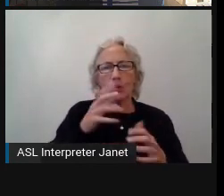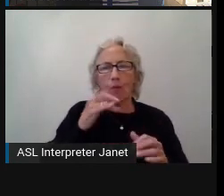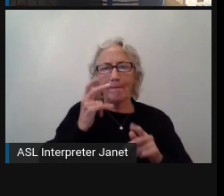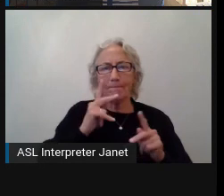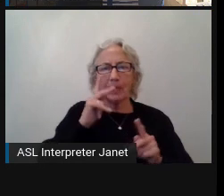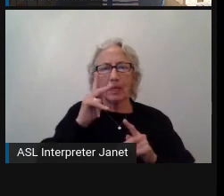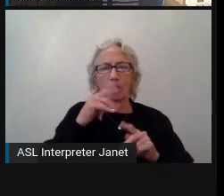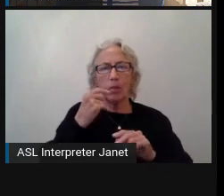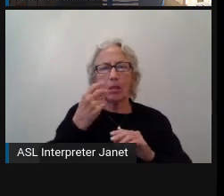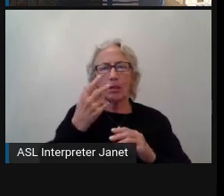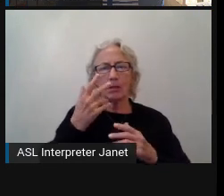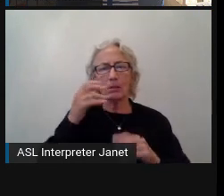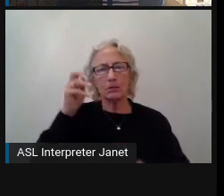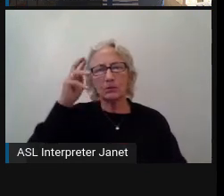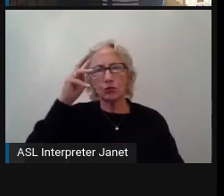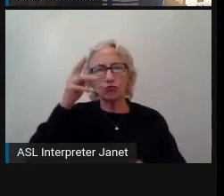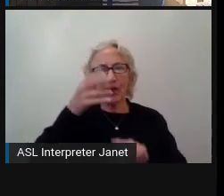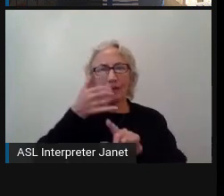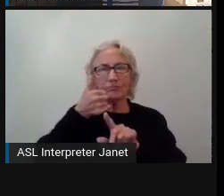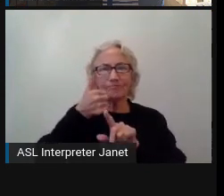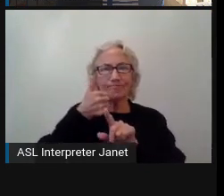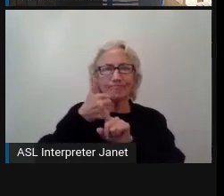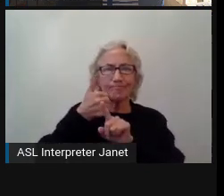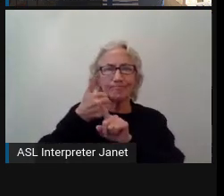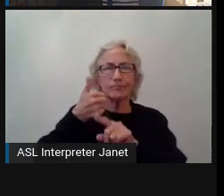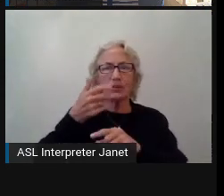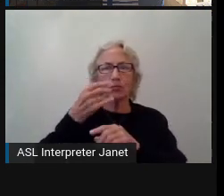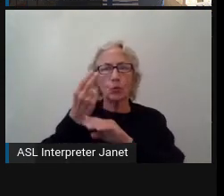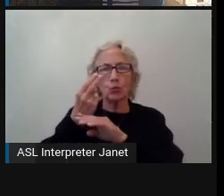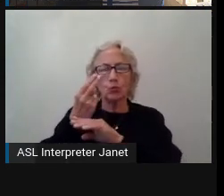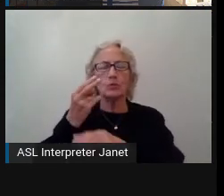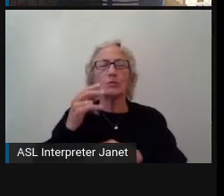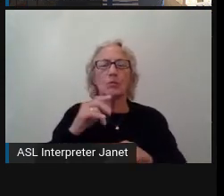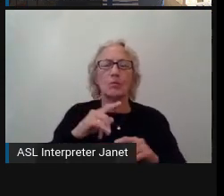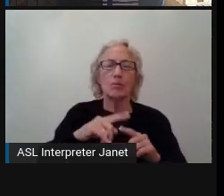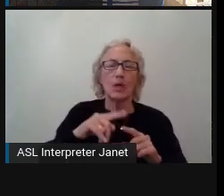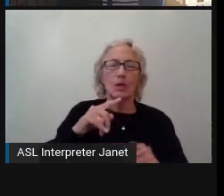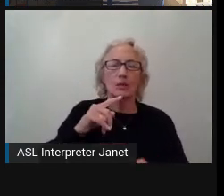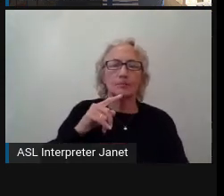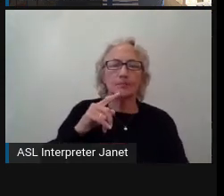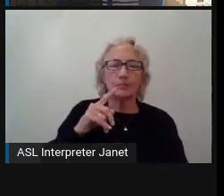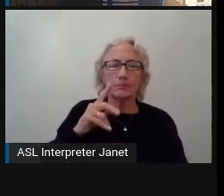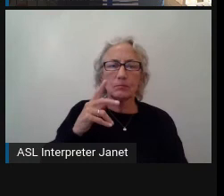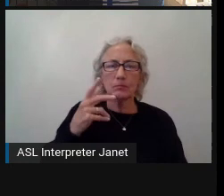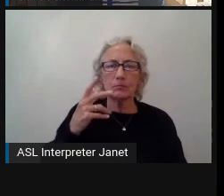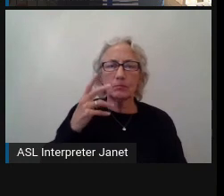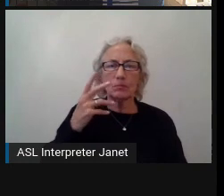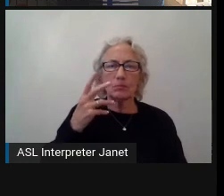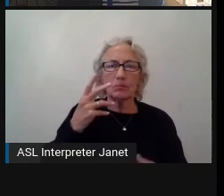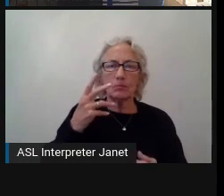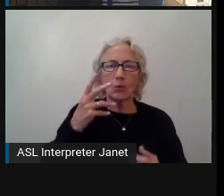Even though we are trying to help or to be to ensure that